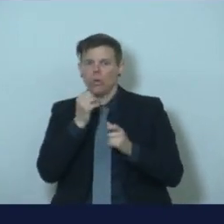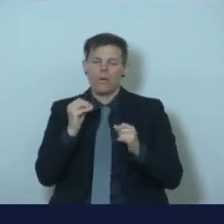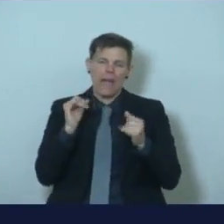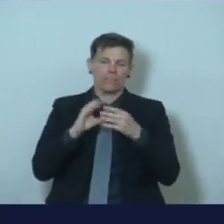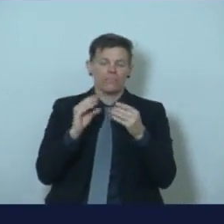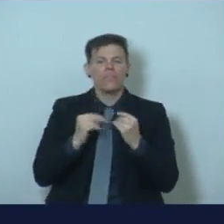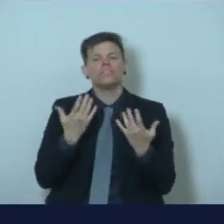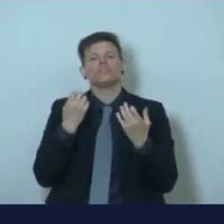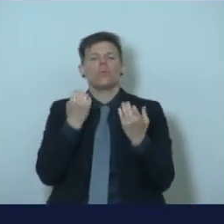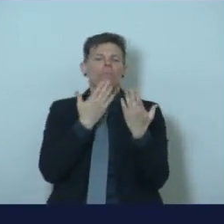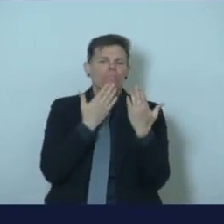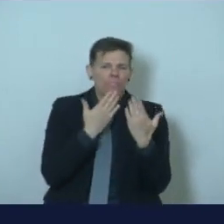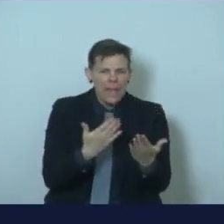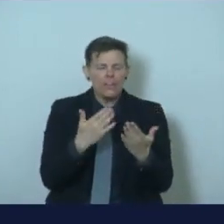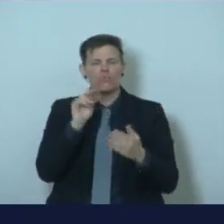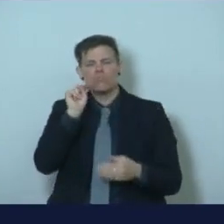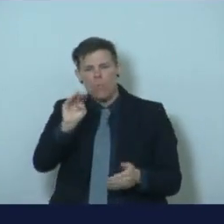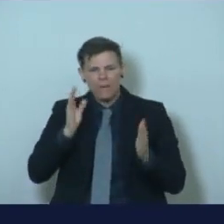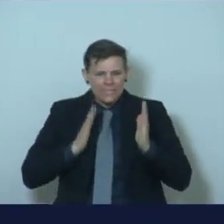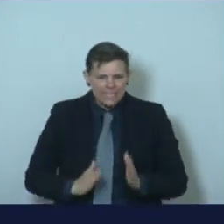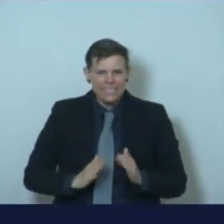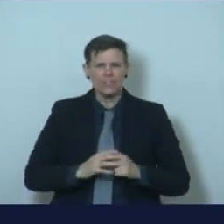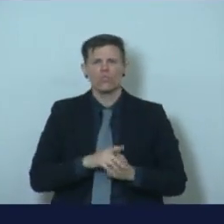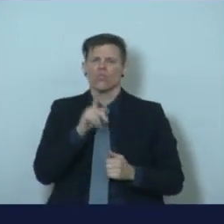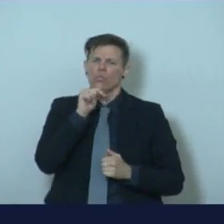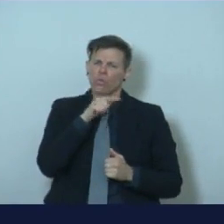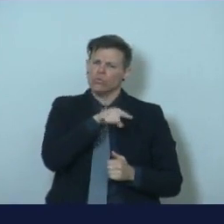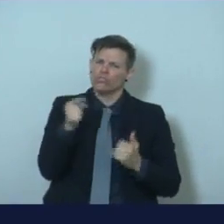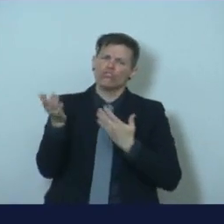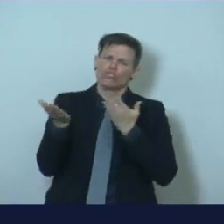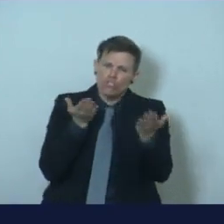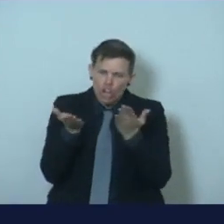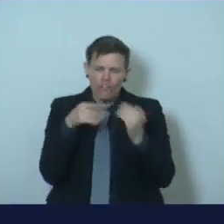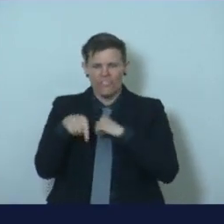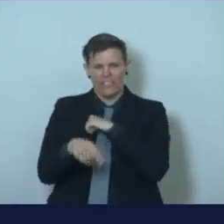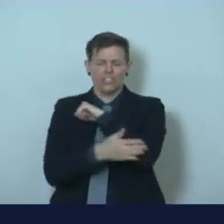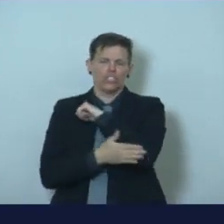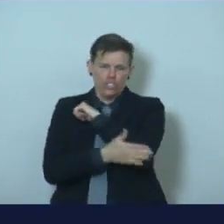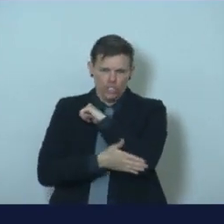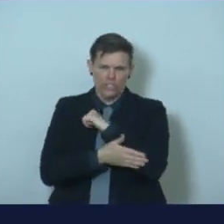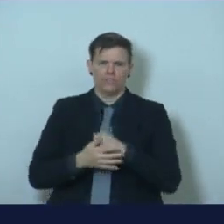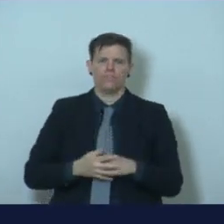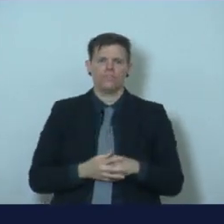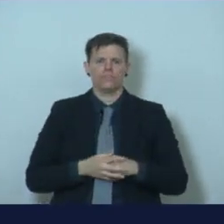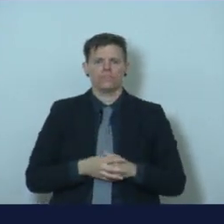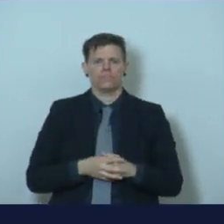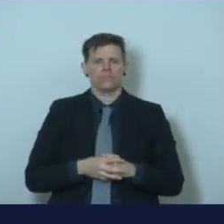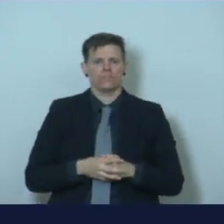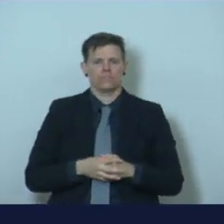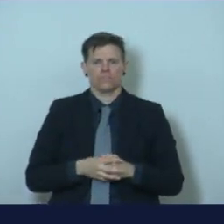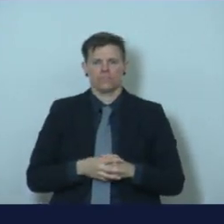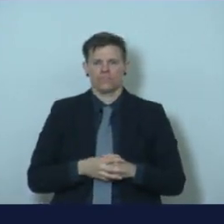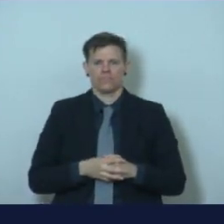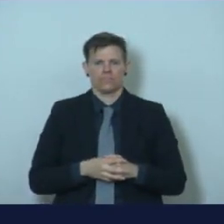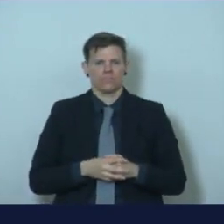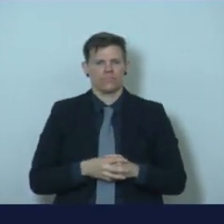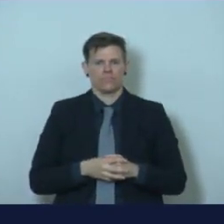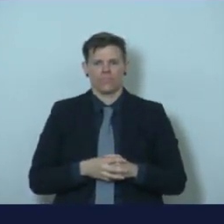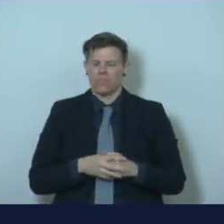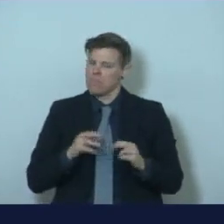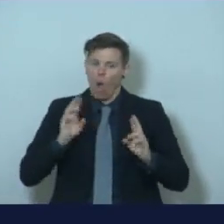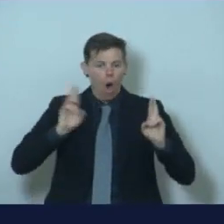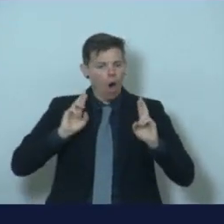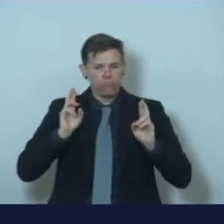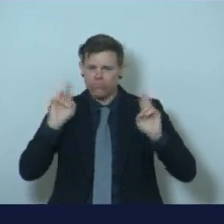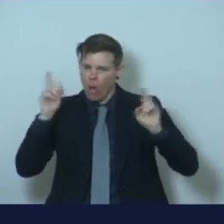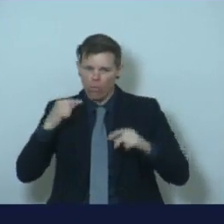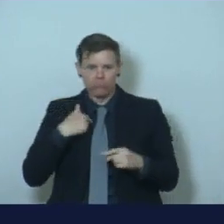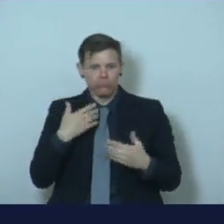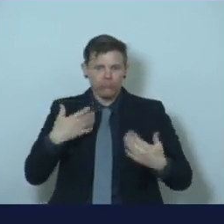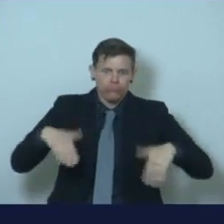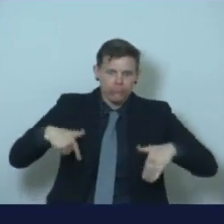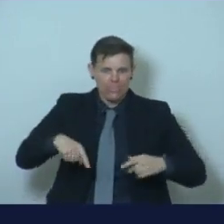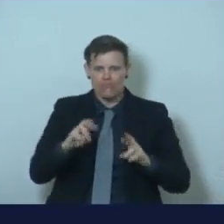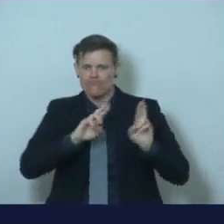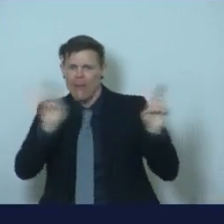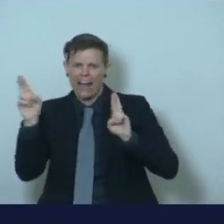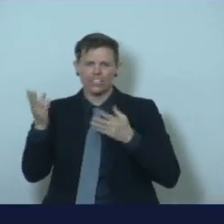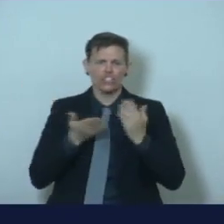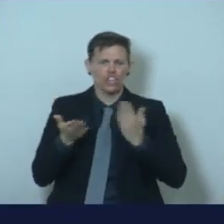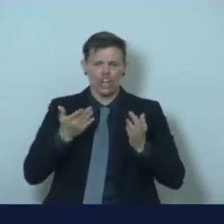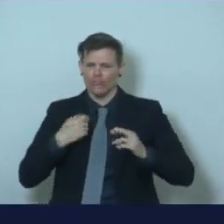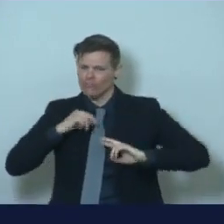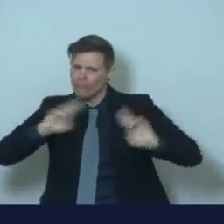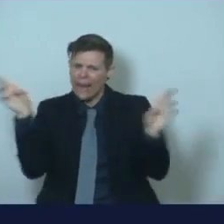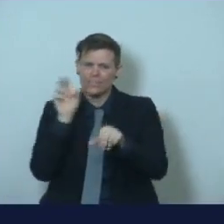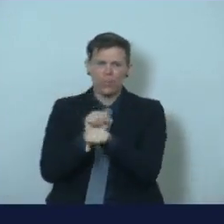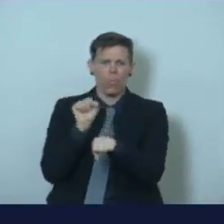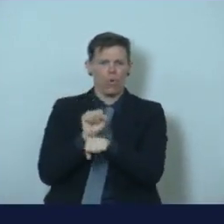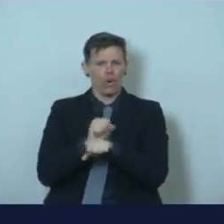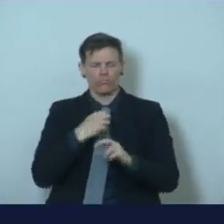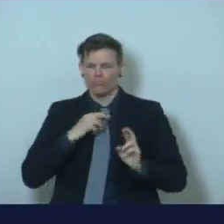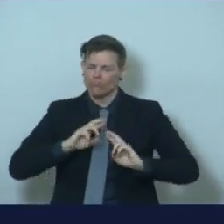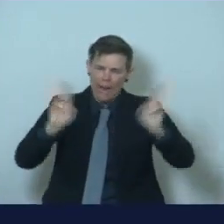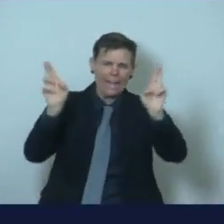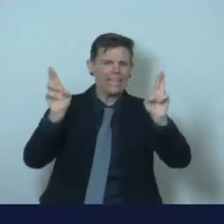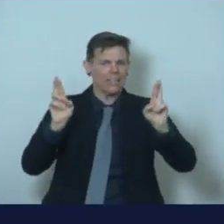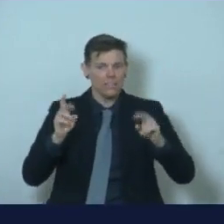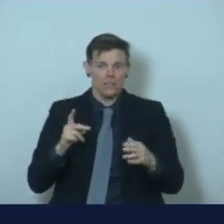I JUST WANT TO ALSO THANK THE MEN AND WOMEN WHO SERVE THIS COUNTR AND WITHOUT DELAY, NEVER ASKING UESTIONS AND BEING VERY CLEAR THAT THEY HAVE RESPONSIBILITY TO MAKE SURE THAT